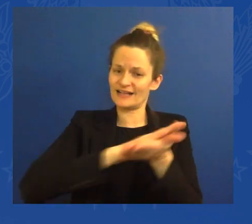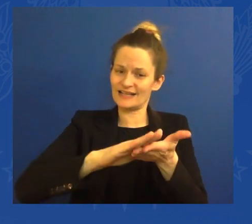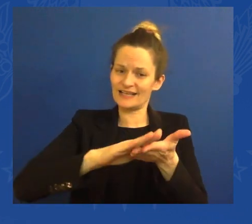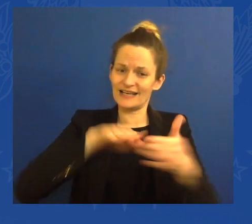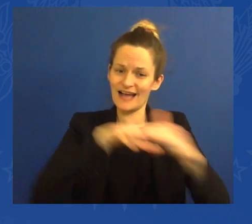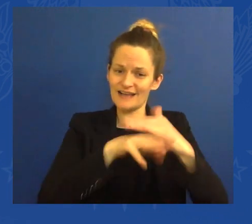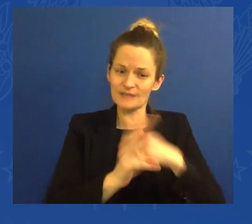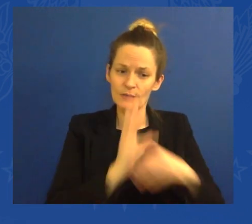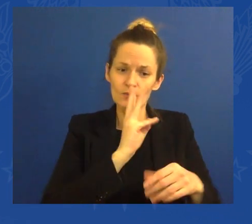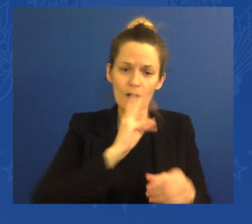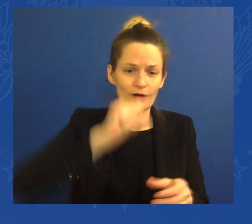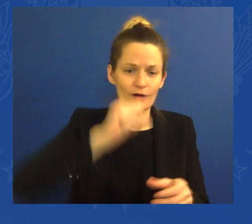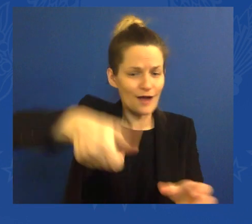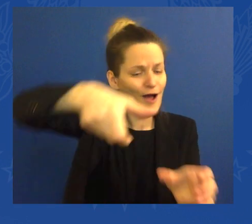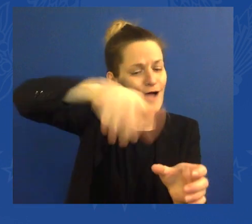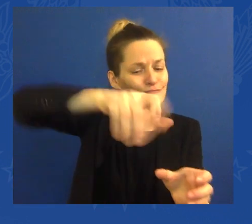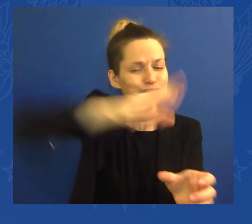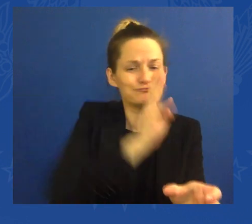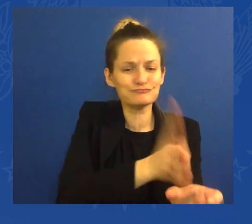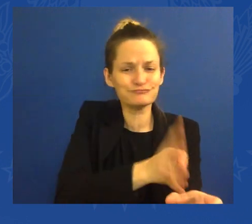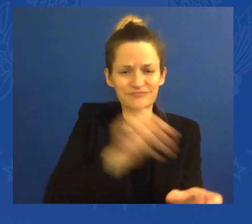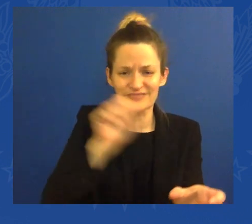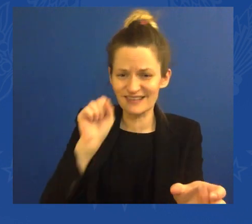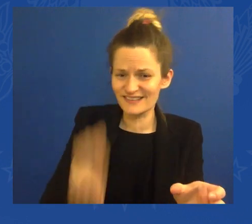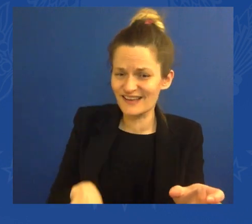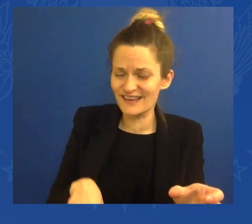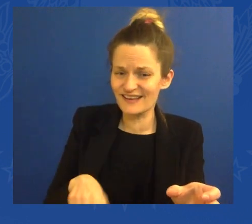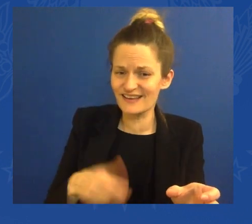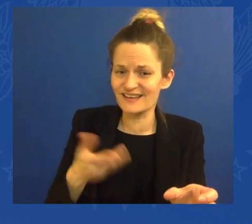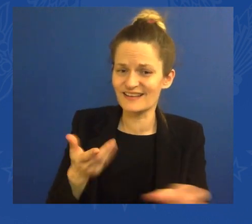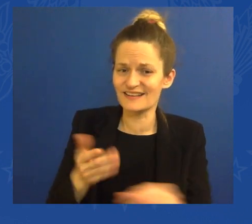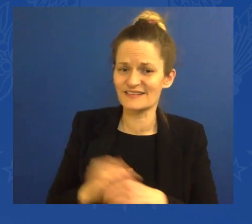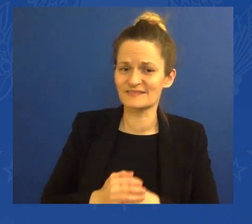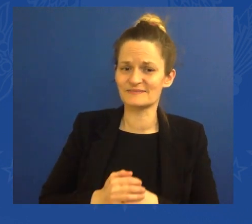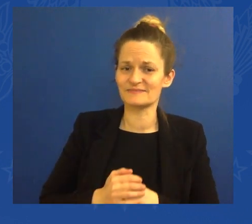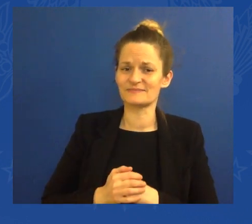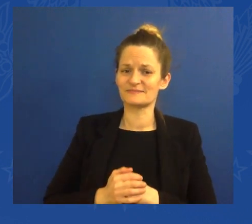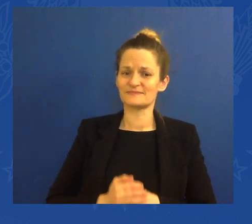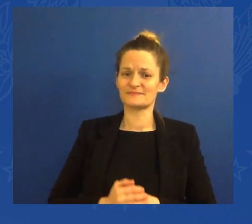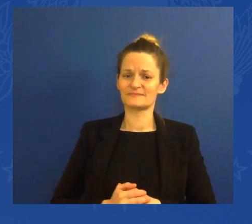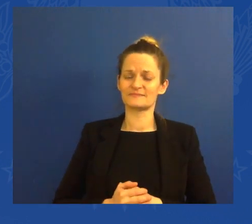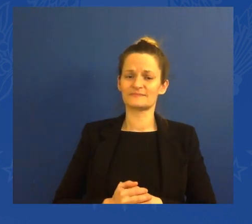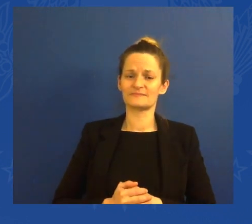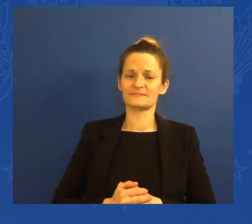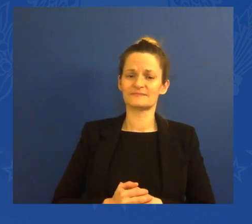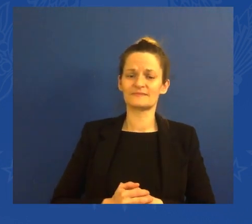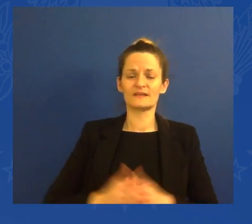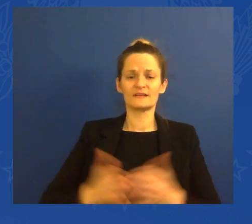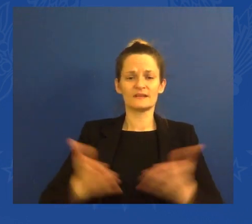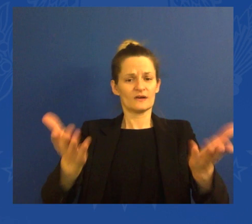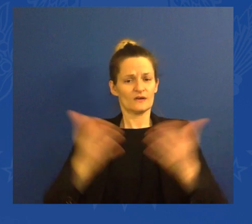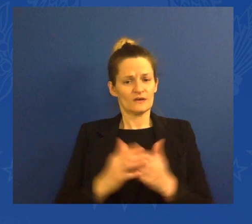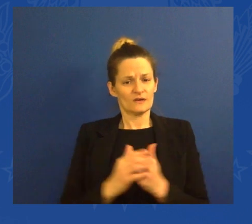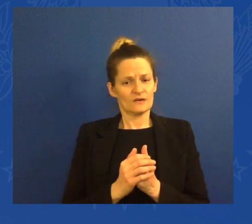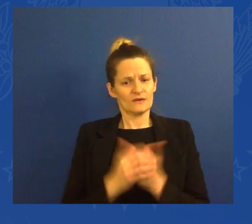And the days of having to pull your child up outside of a McDonald's to do their homework because there's no Internet in your home